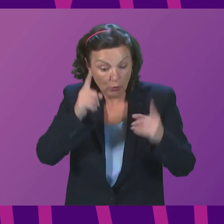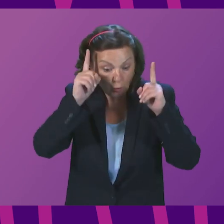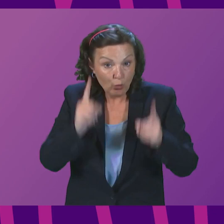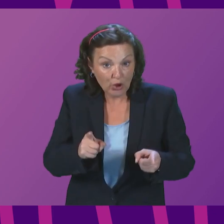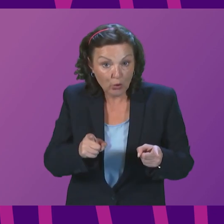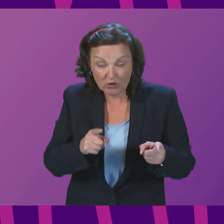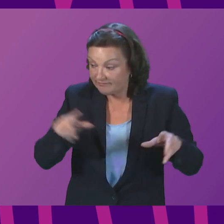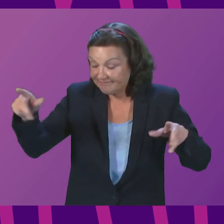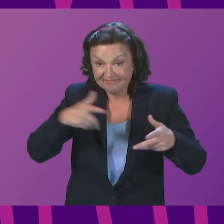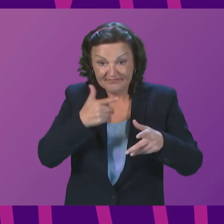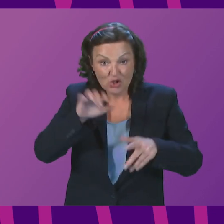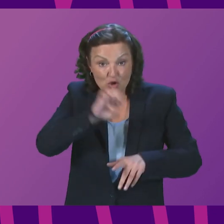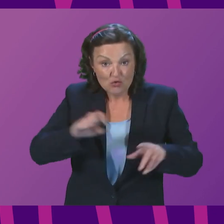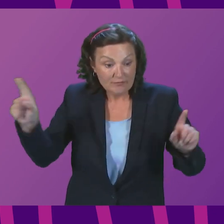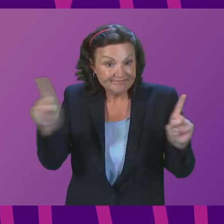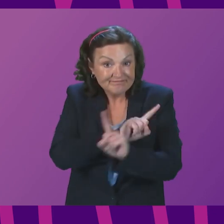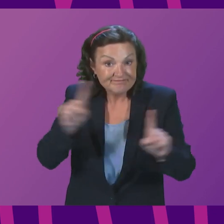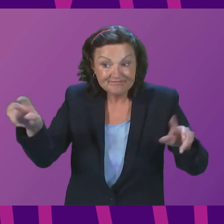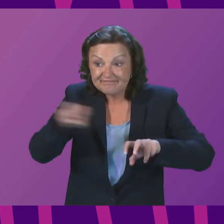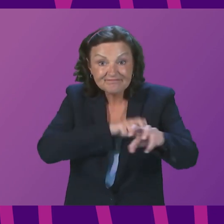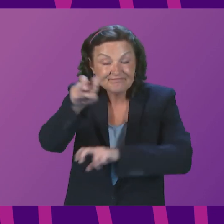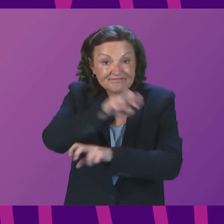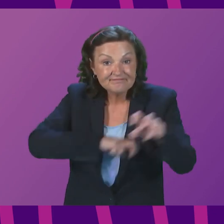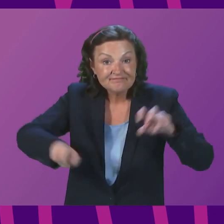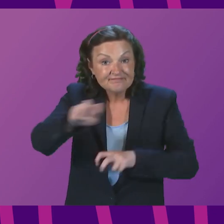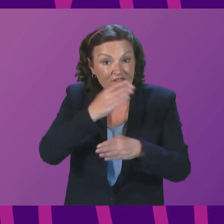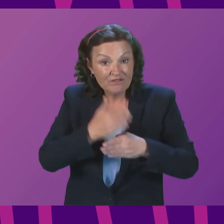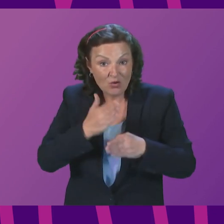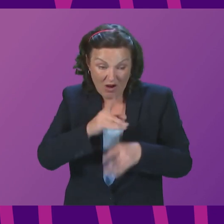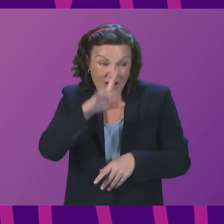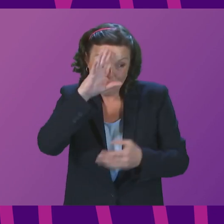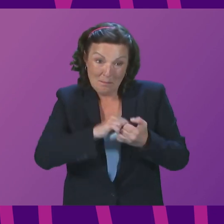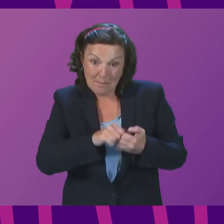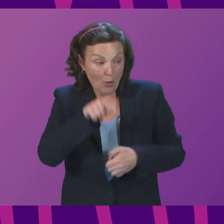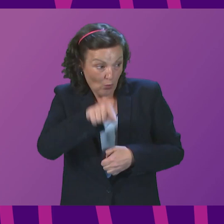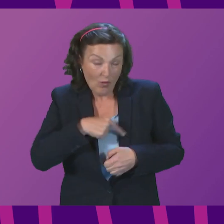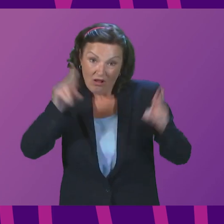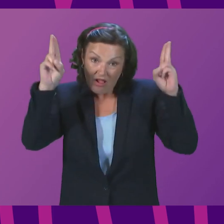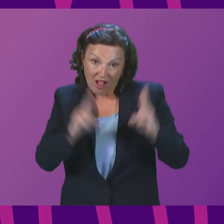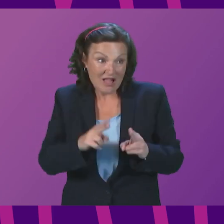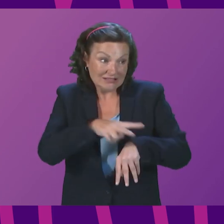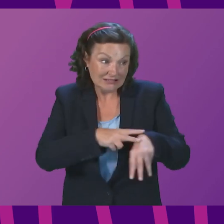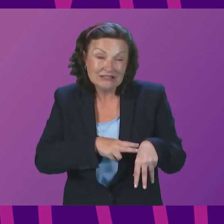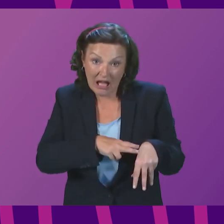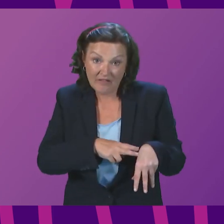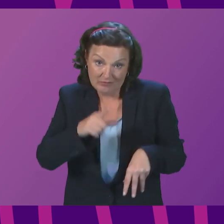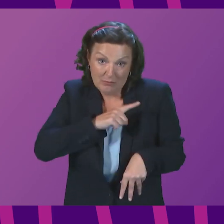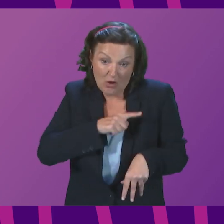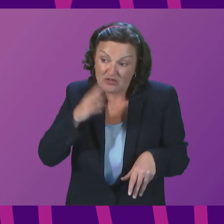The issues that we are discussing should remind us all of that folly. I hope that Conservatives, in particular, are reminded of it.